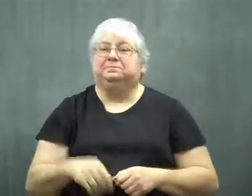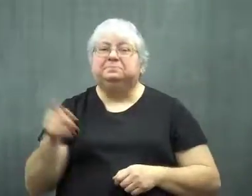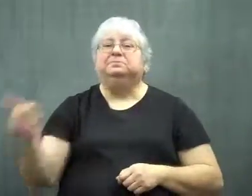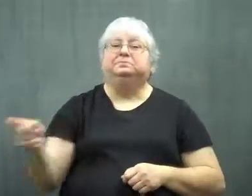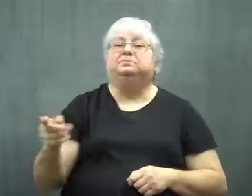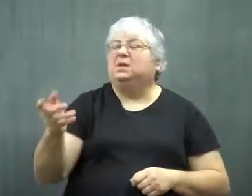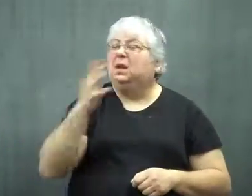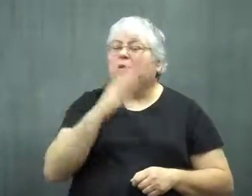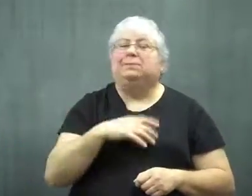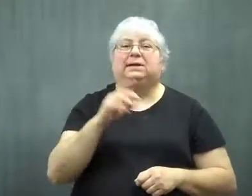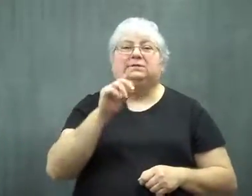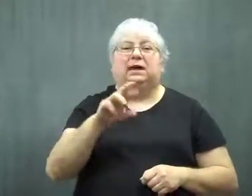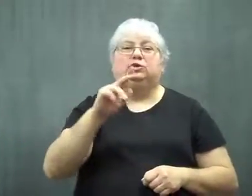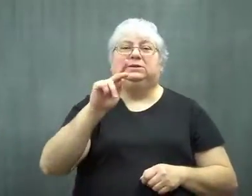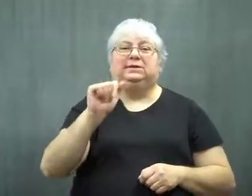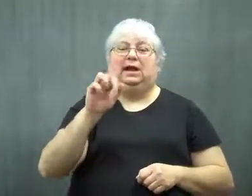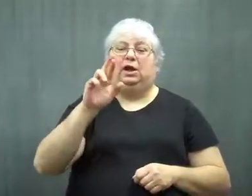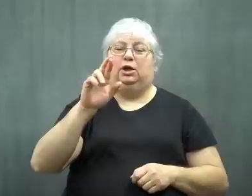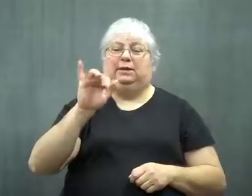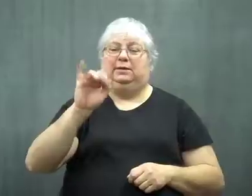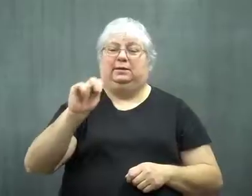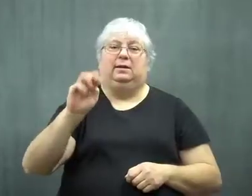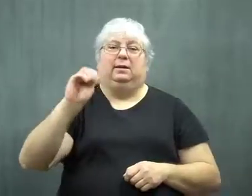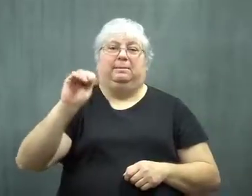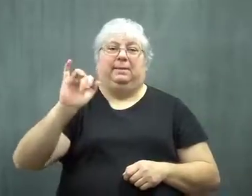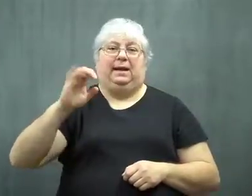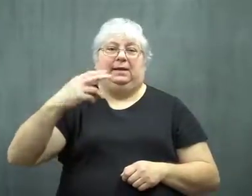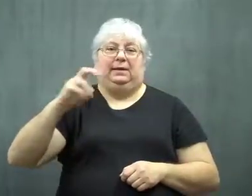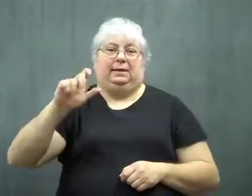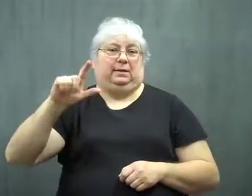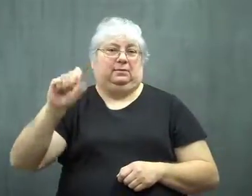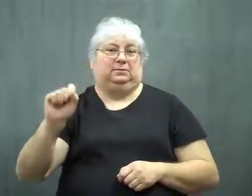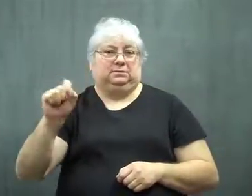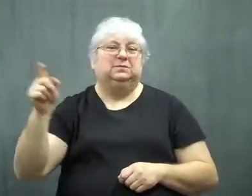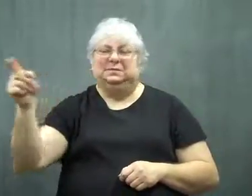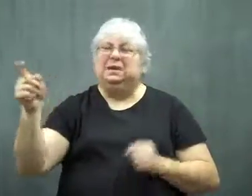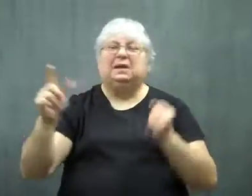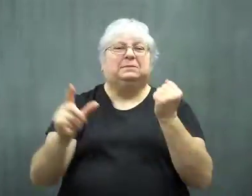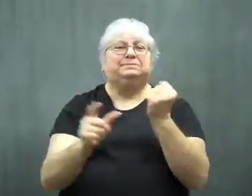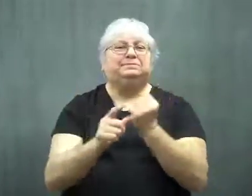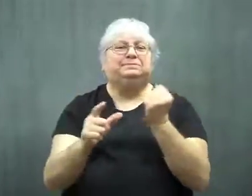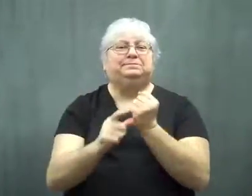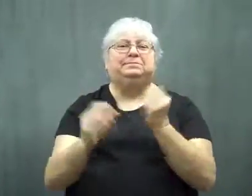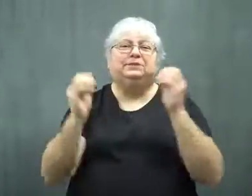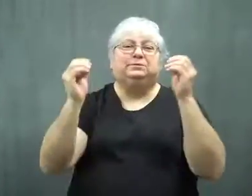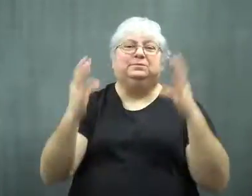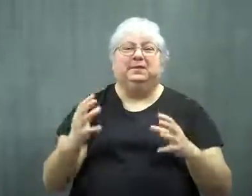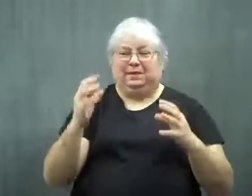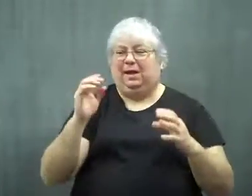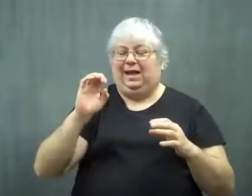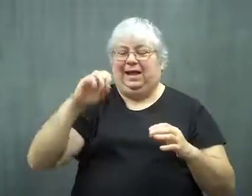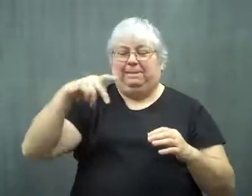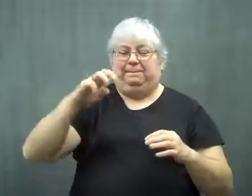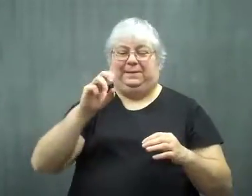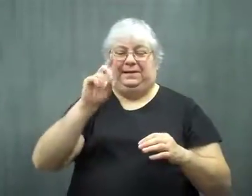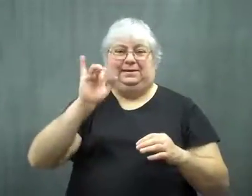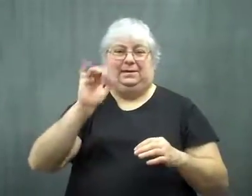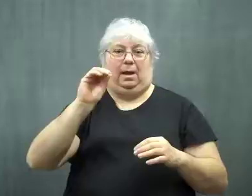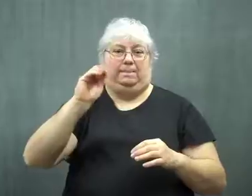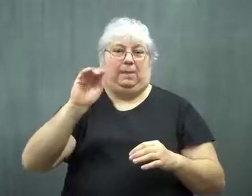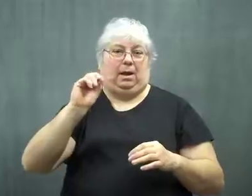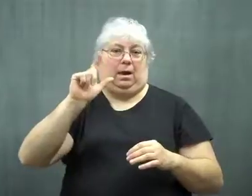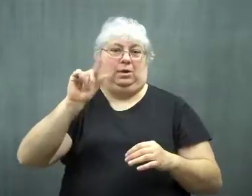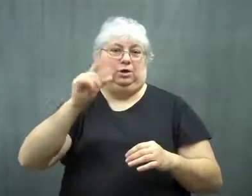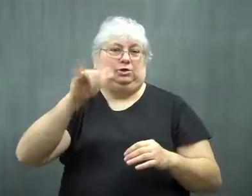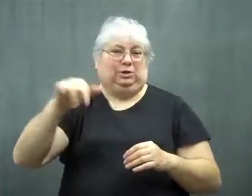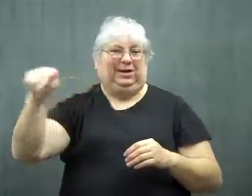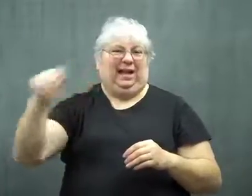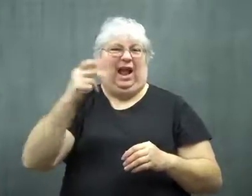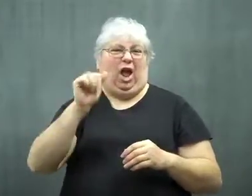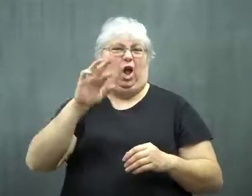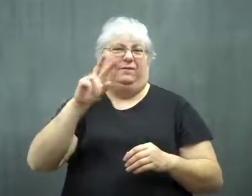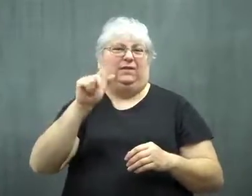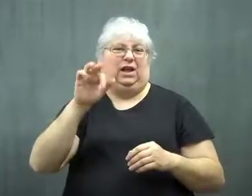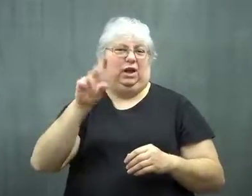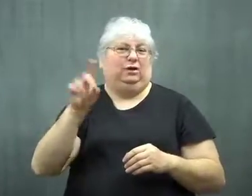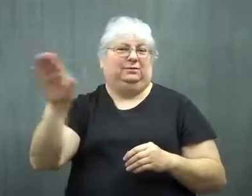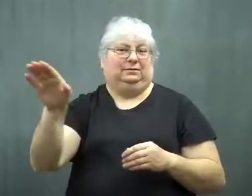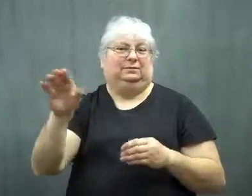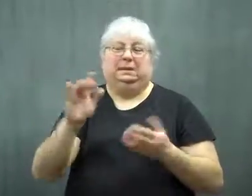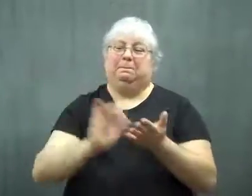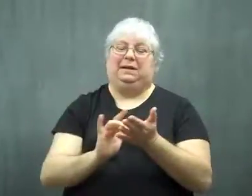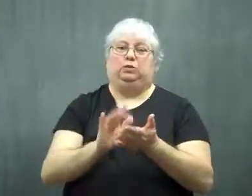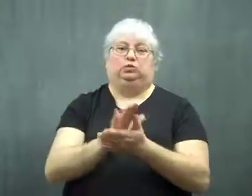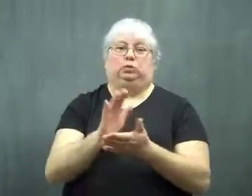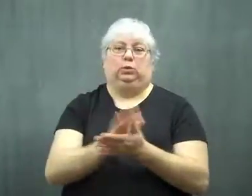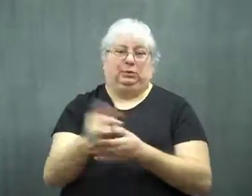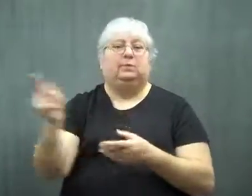Dr. Karin Michels is an associate Professor of epidemiology at Harvard Medical School.